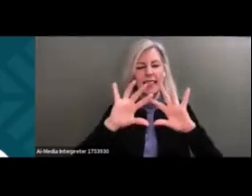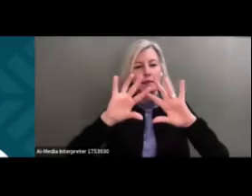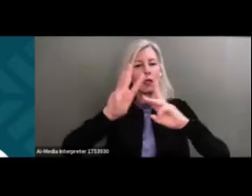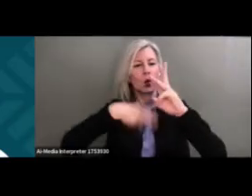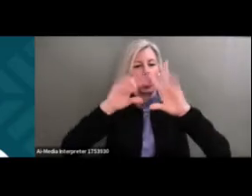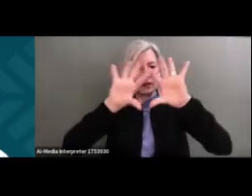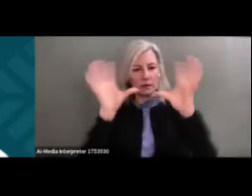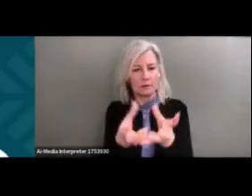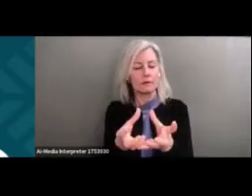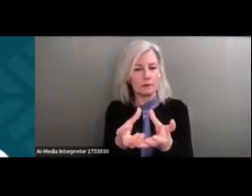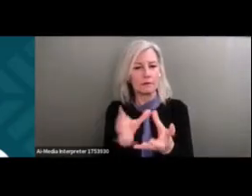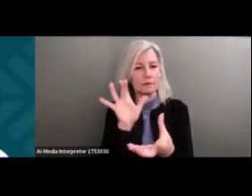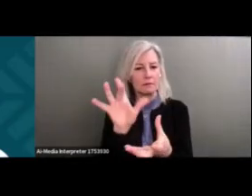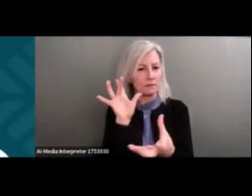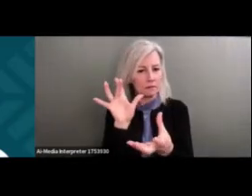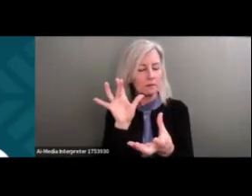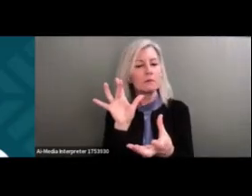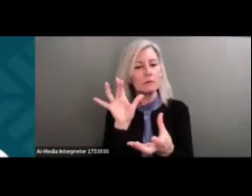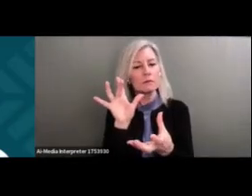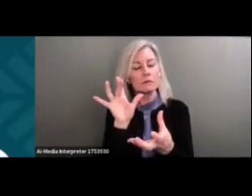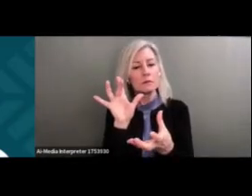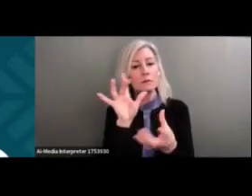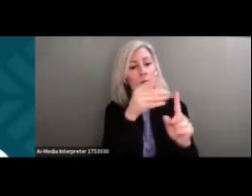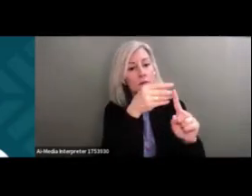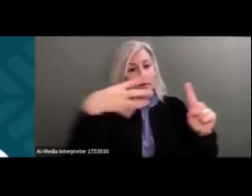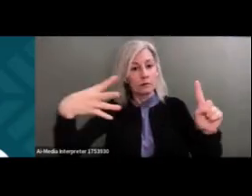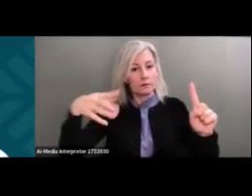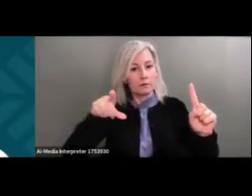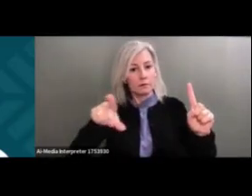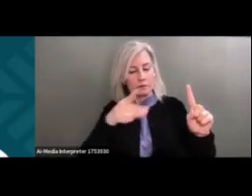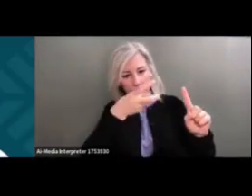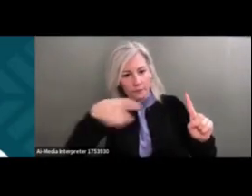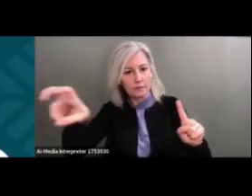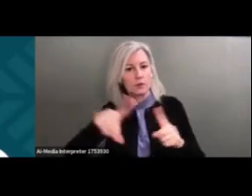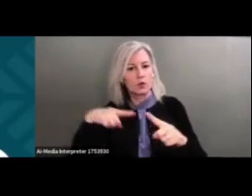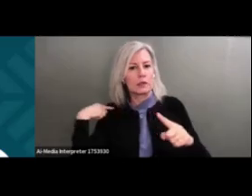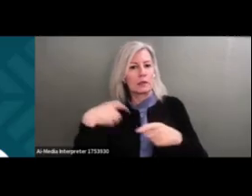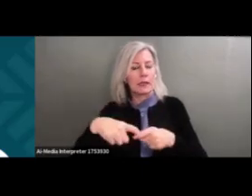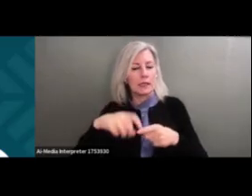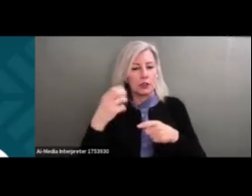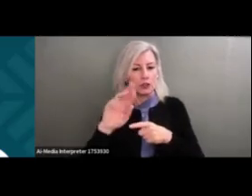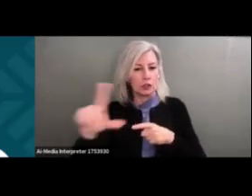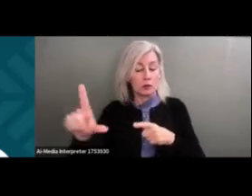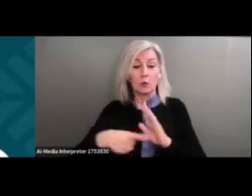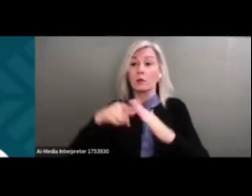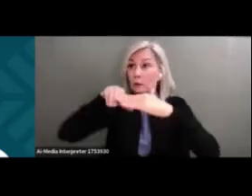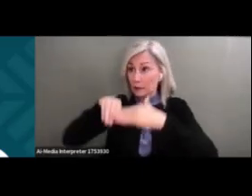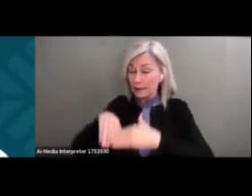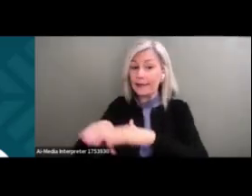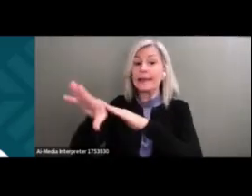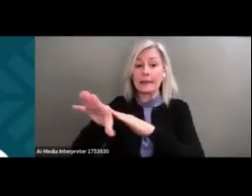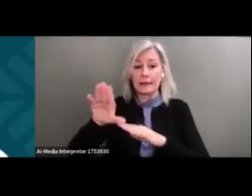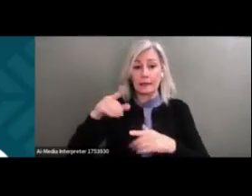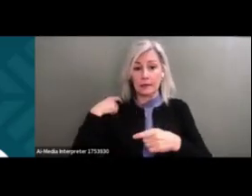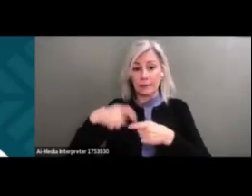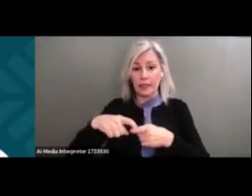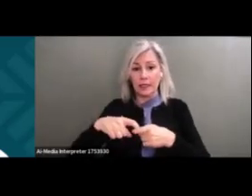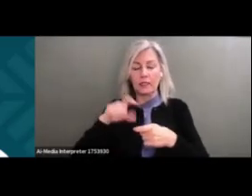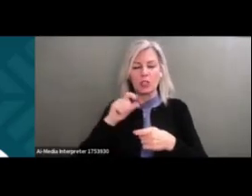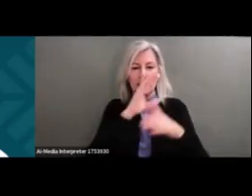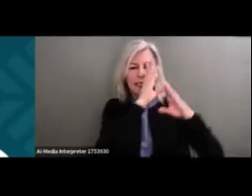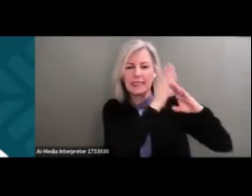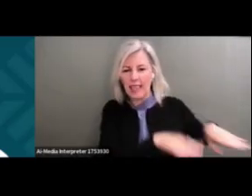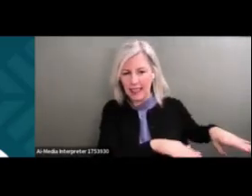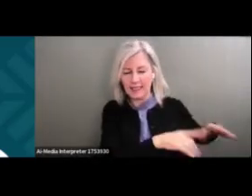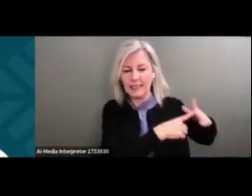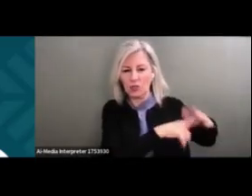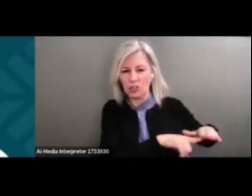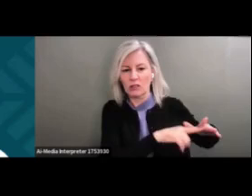Uh, and that button will put you in the Spanish channel. Once you're in the Spanish channel, you'll want to silence the original audio.